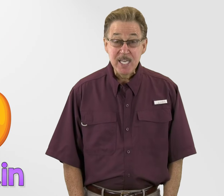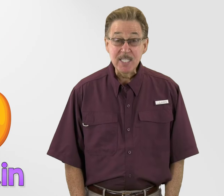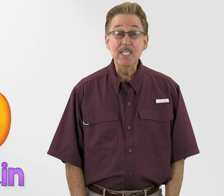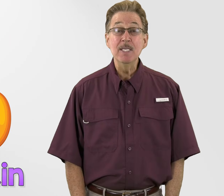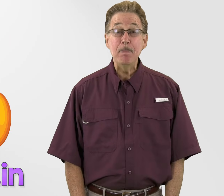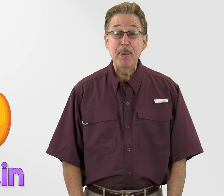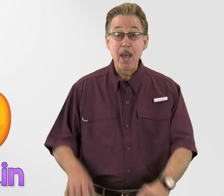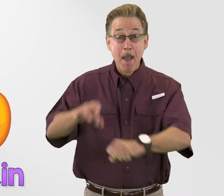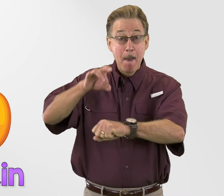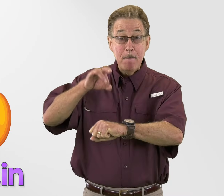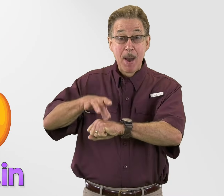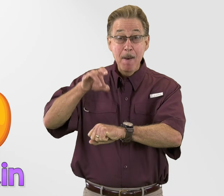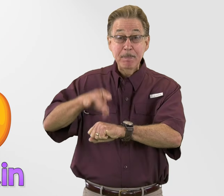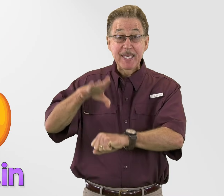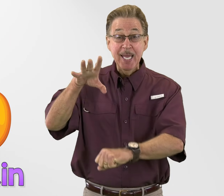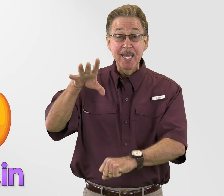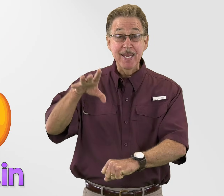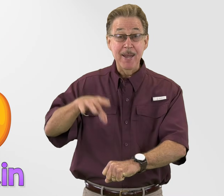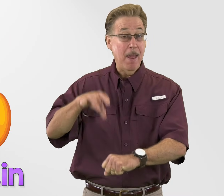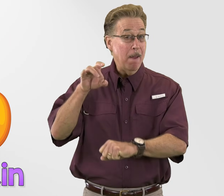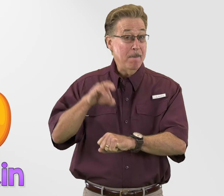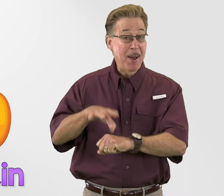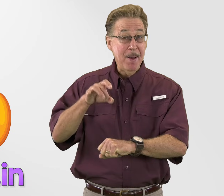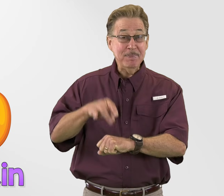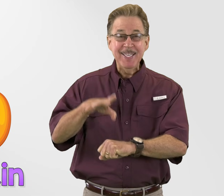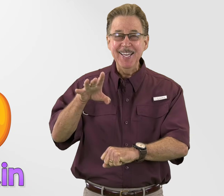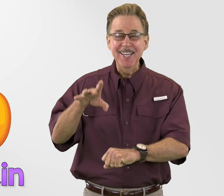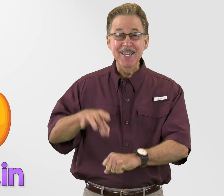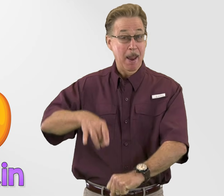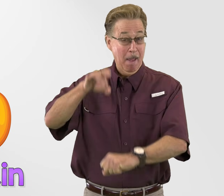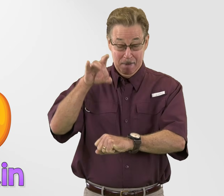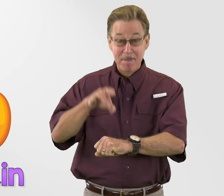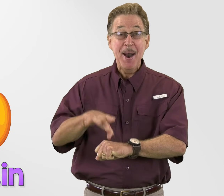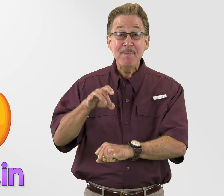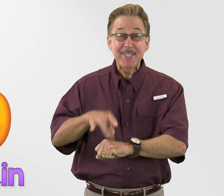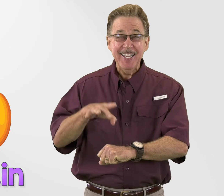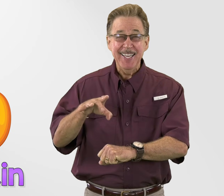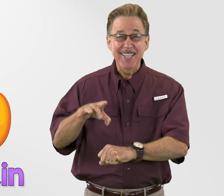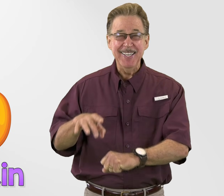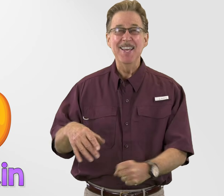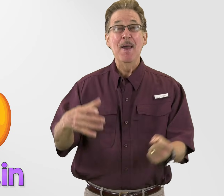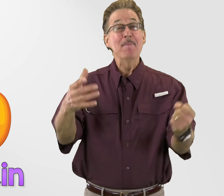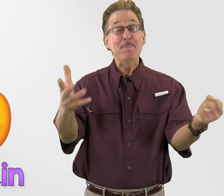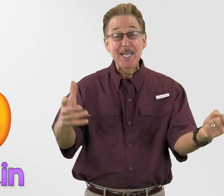P p says /p/ pumpkin, pumpkin, pumpkin